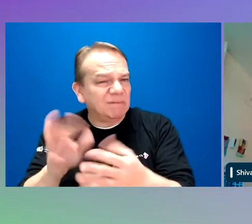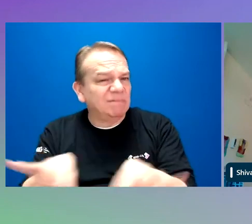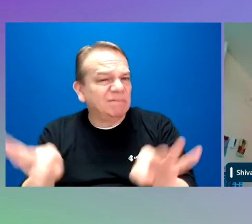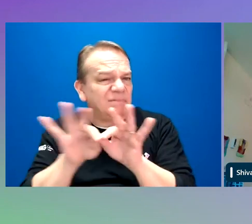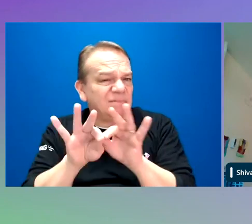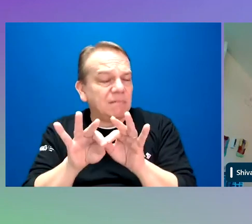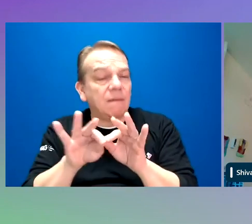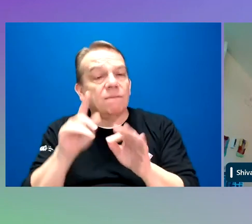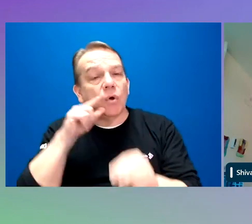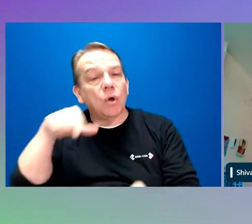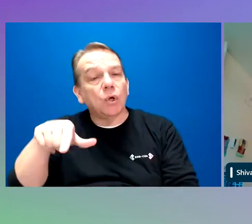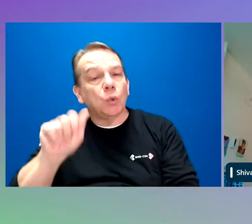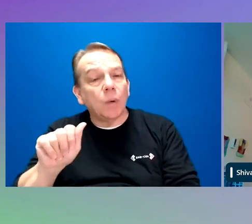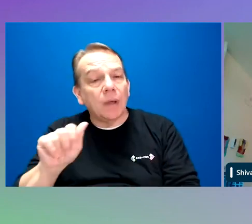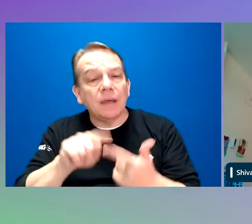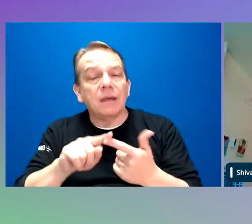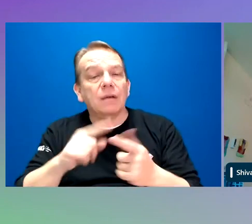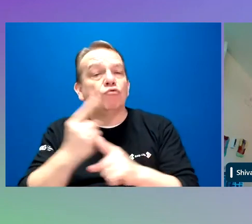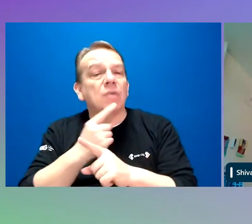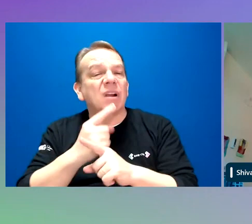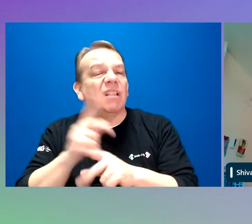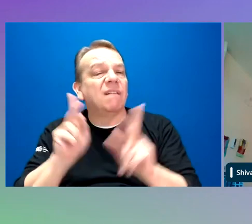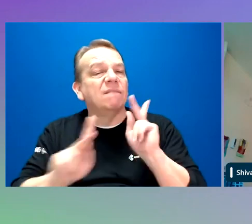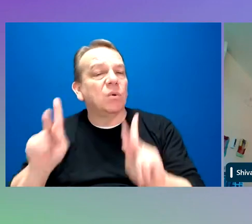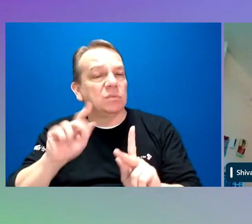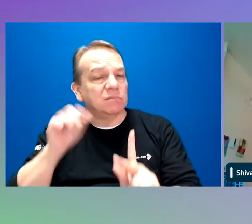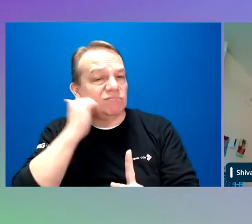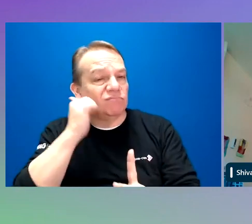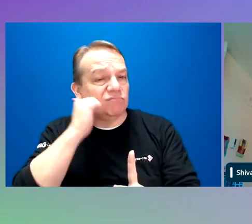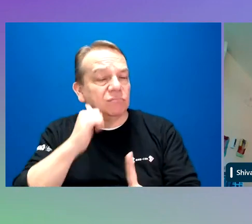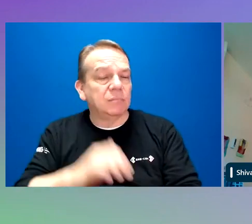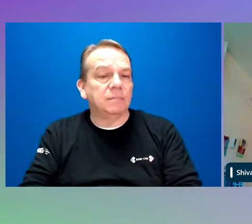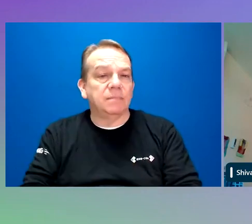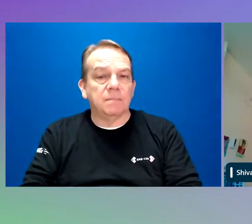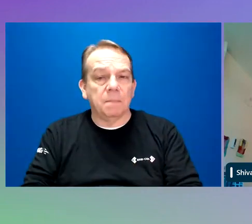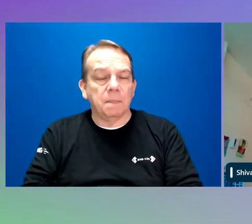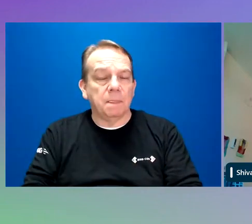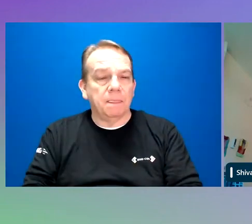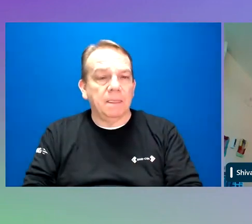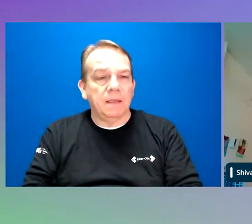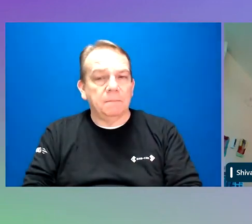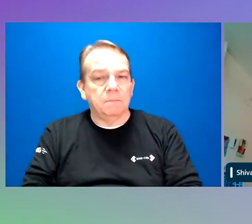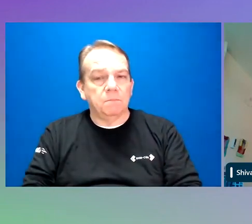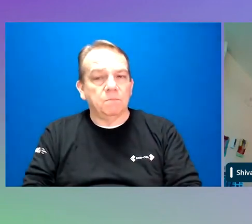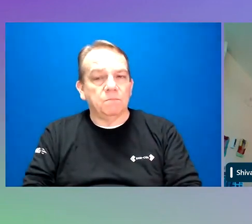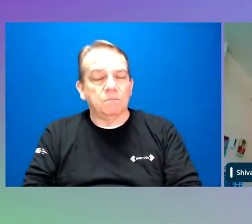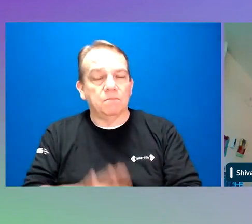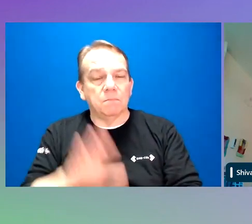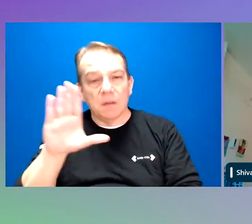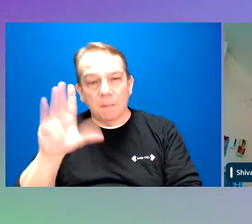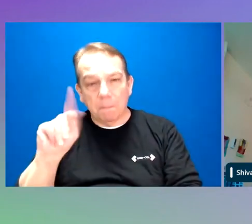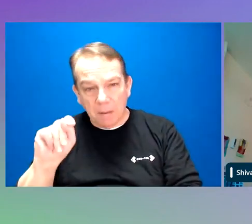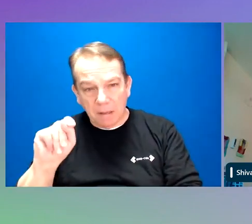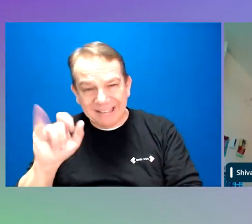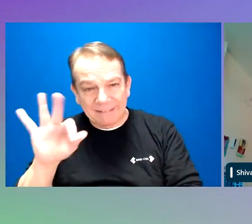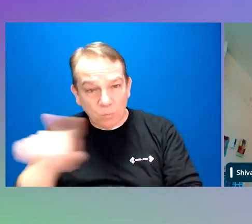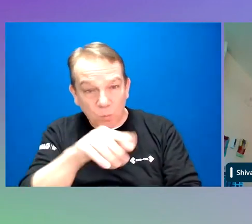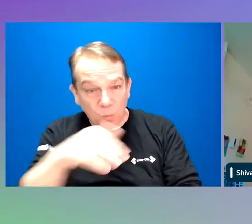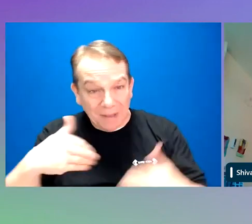regular folks. Um but if you